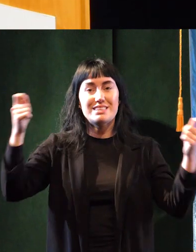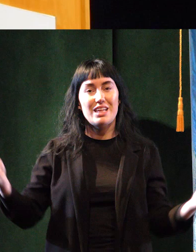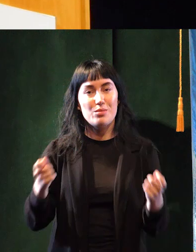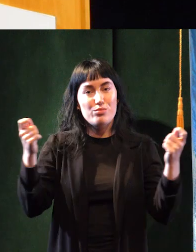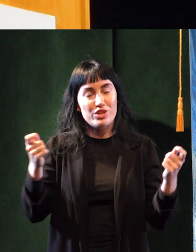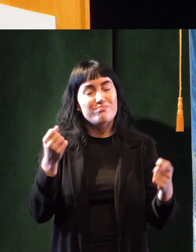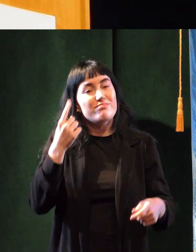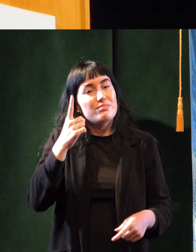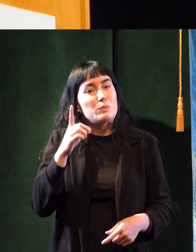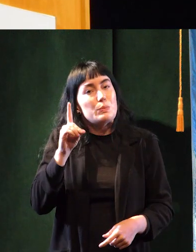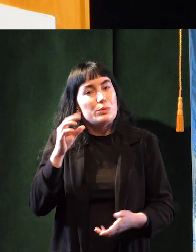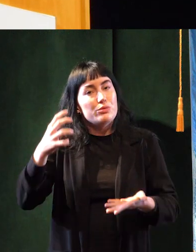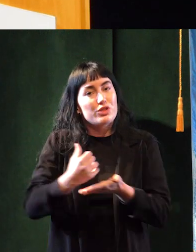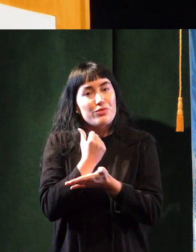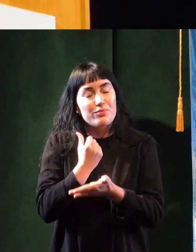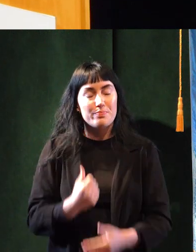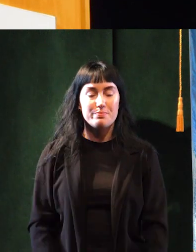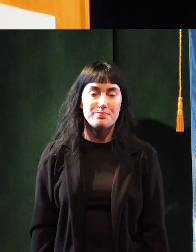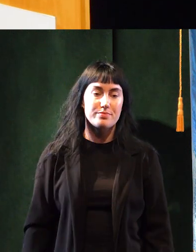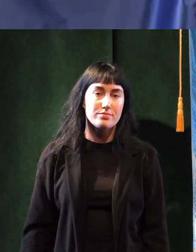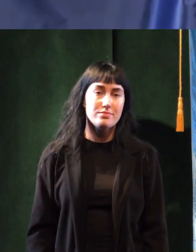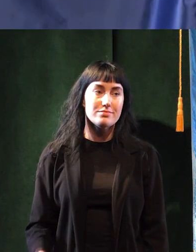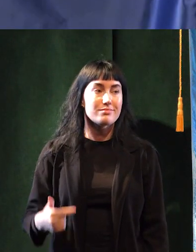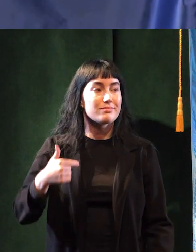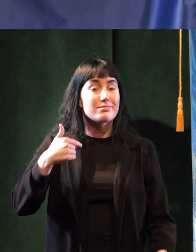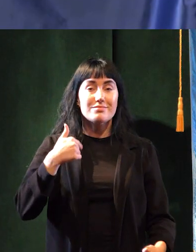in-person celebration that you so richly does